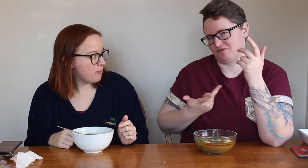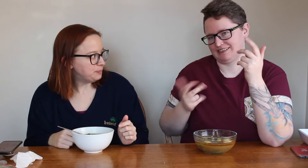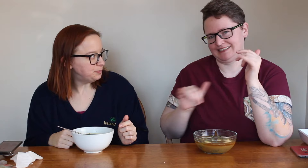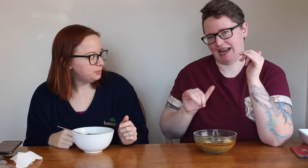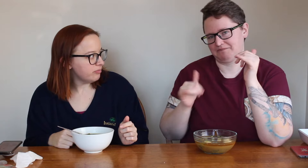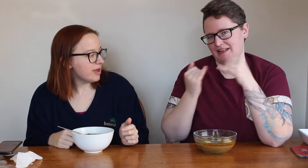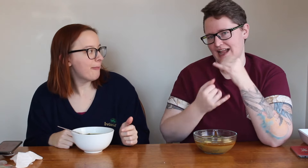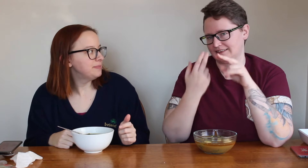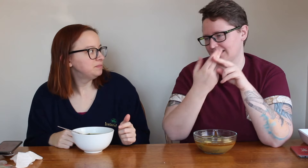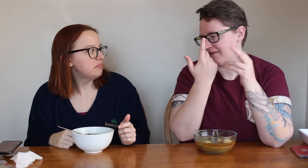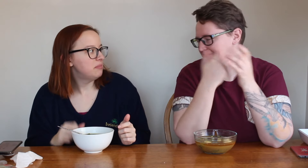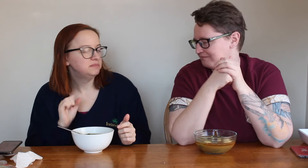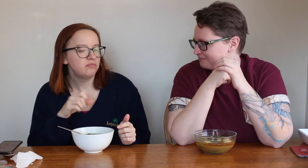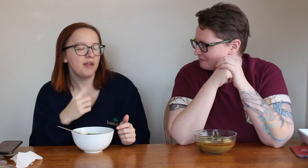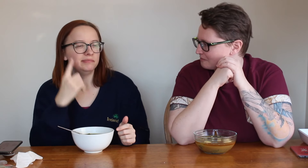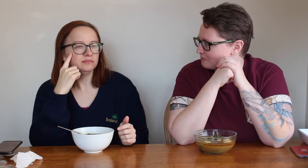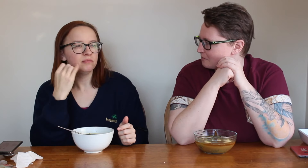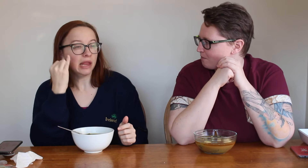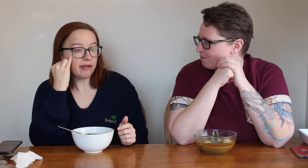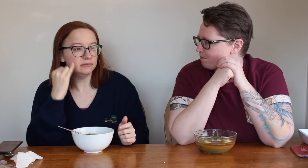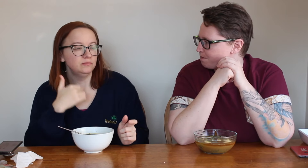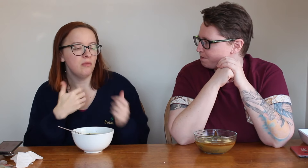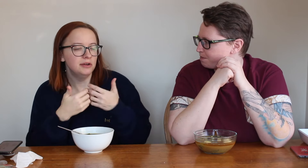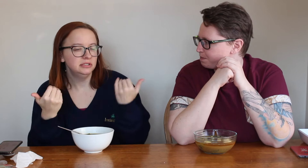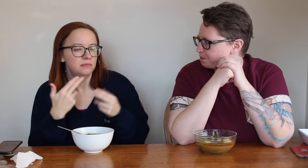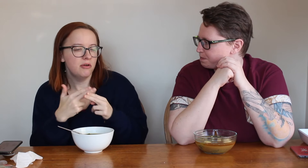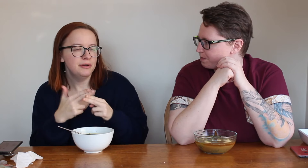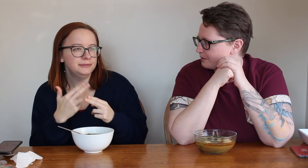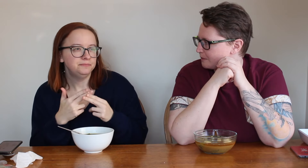Well, the answer to that is when we got married she took my last name, so